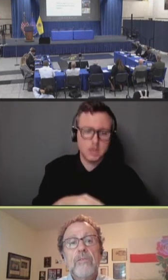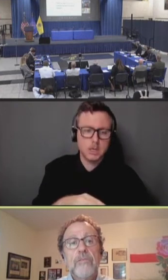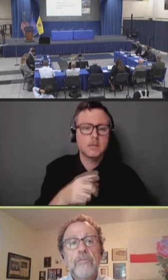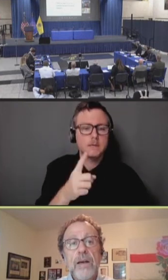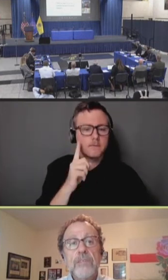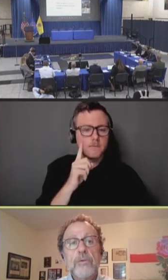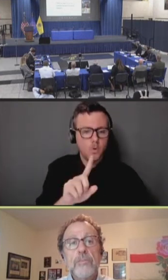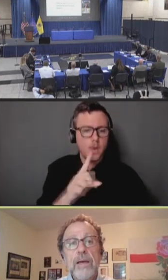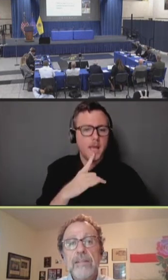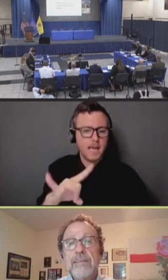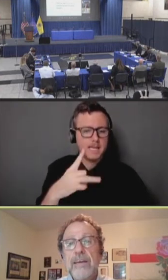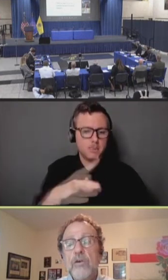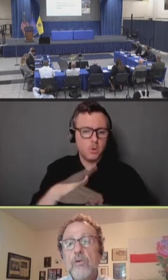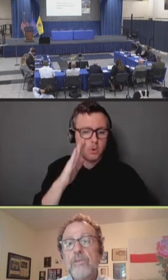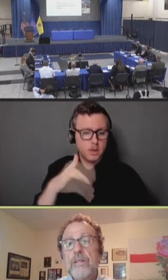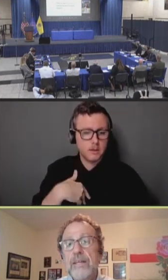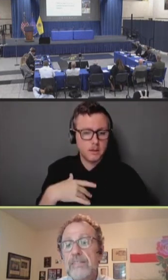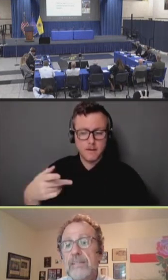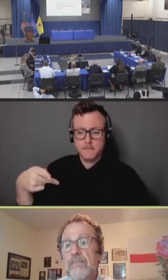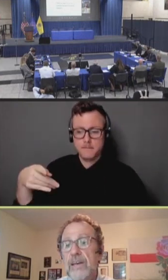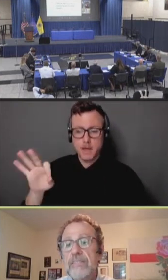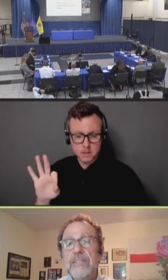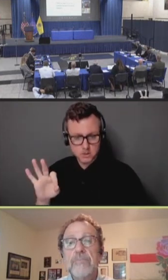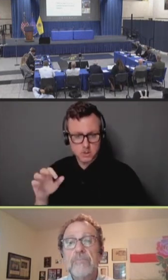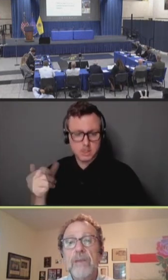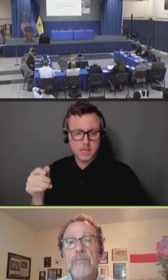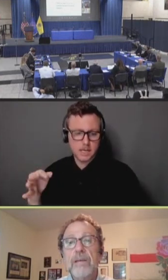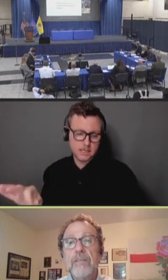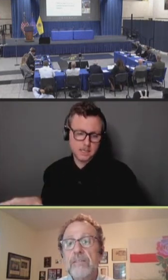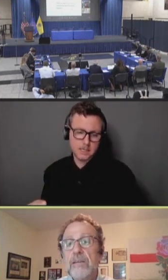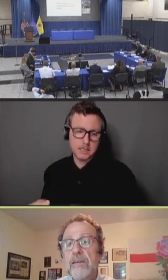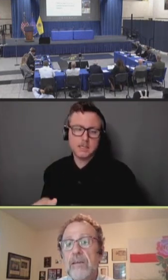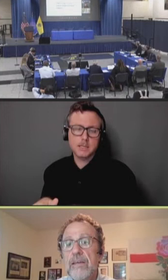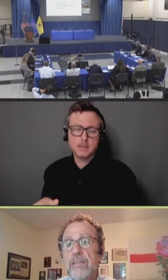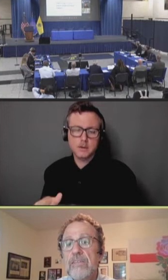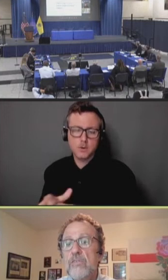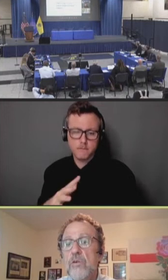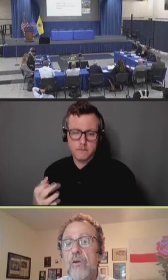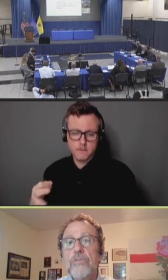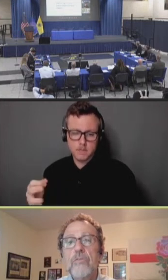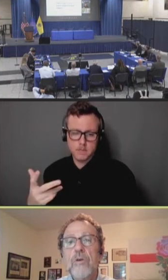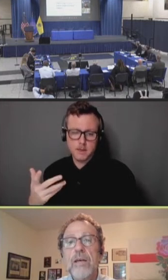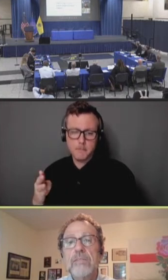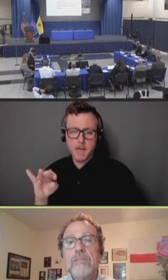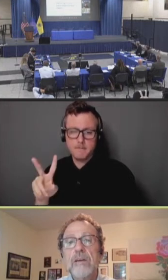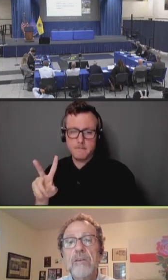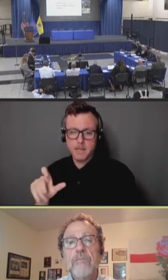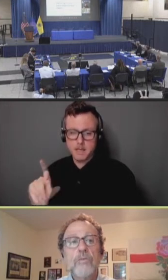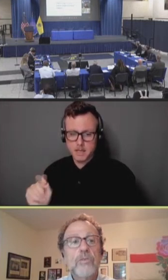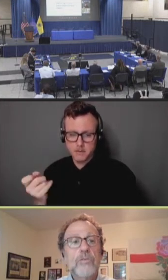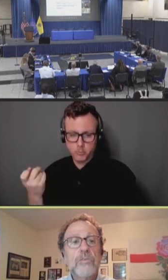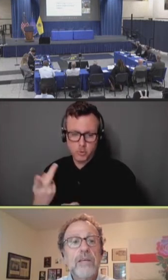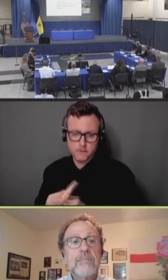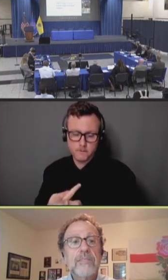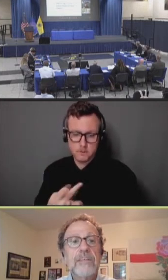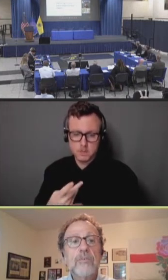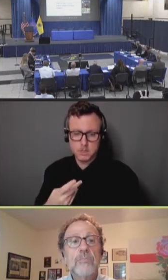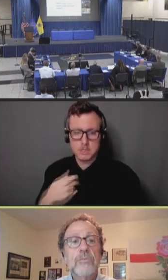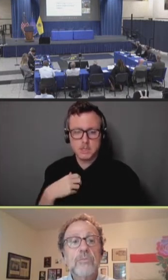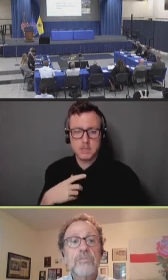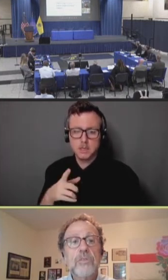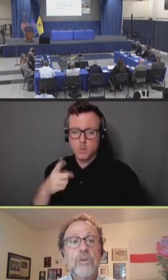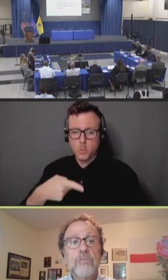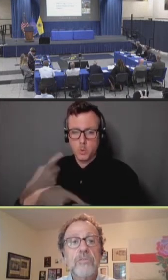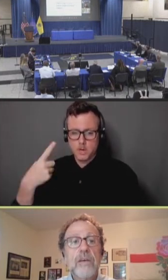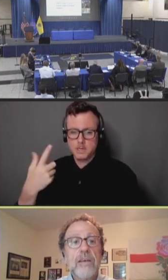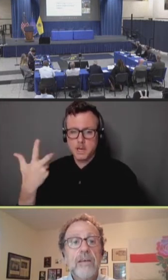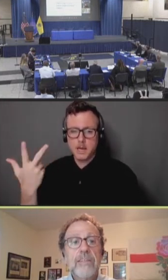The Pfizer-BioNTech COVID-19 vaccine Bivalent is authorized for use as a single booster dose in